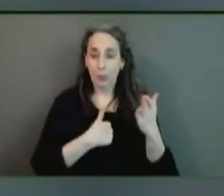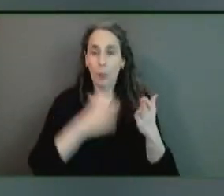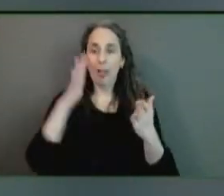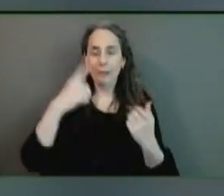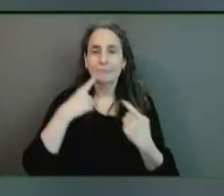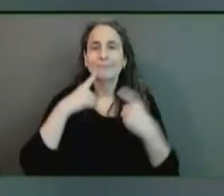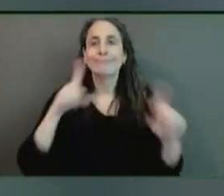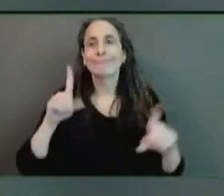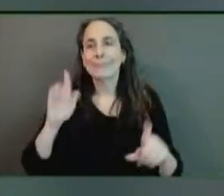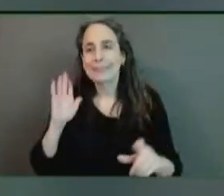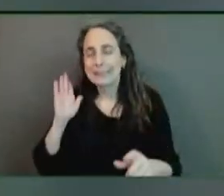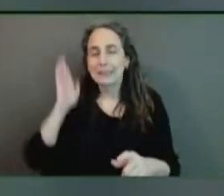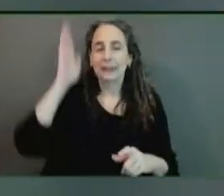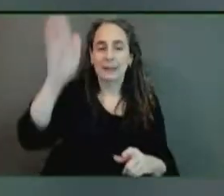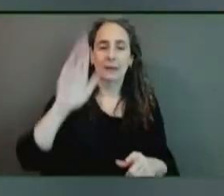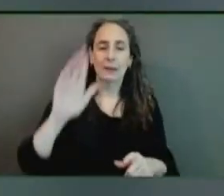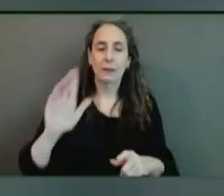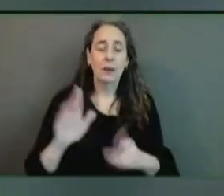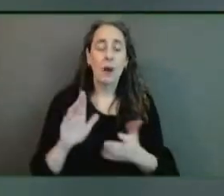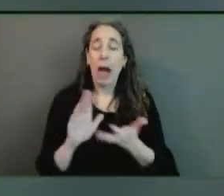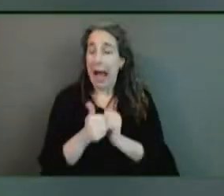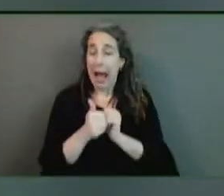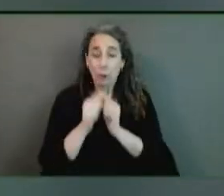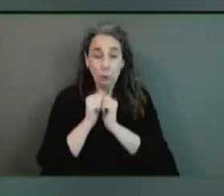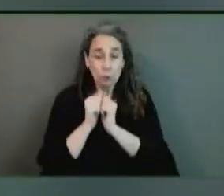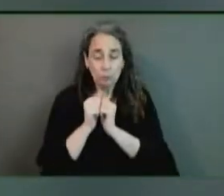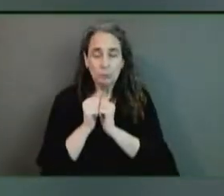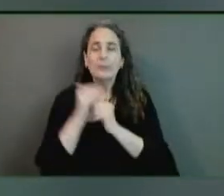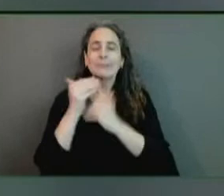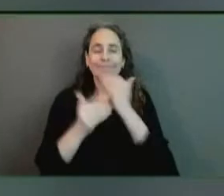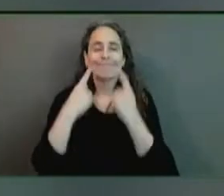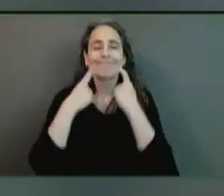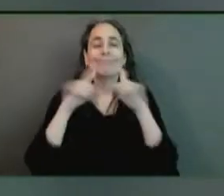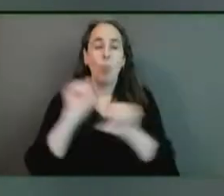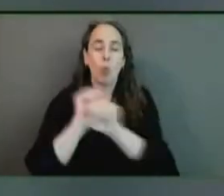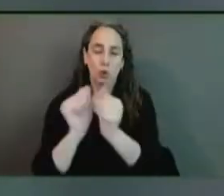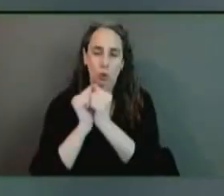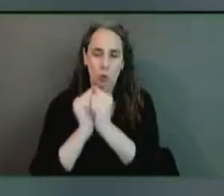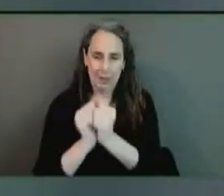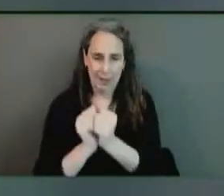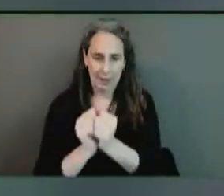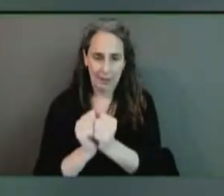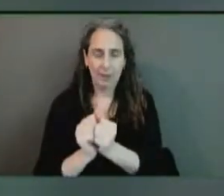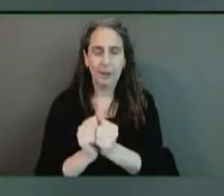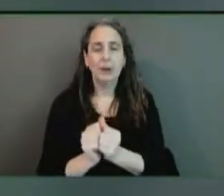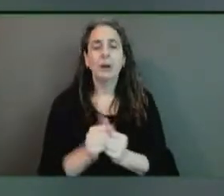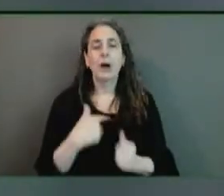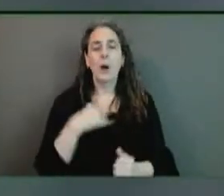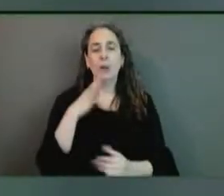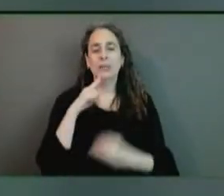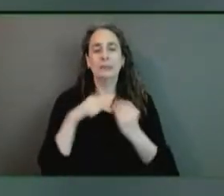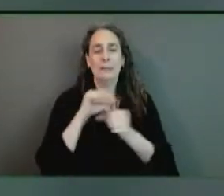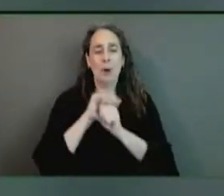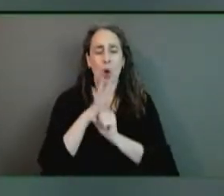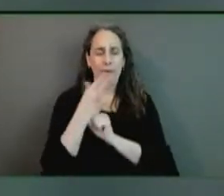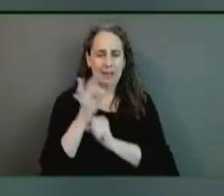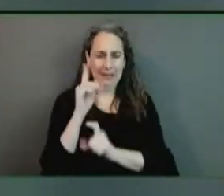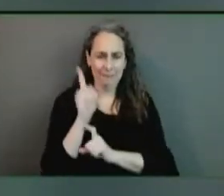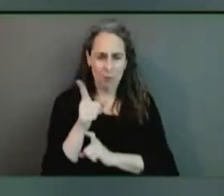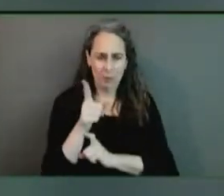this will pass and we will come out on the other end. And we will only get there through